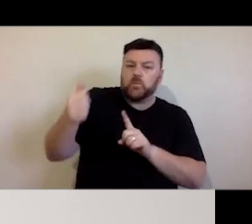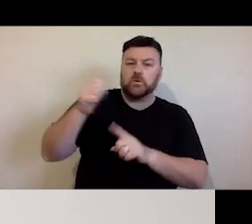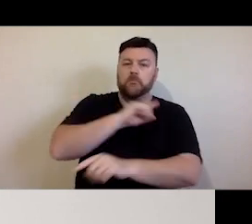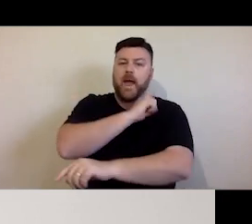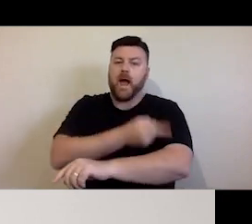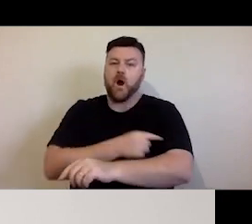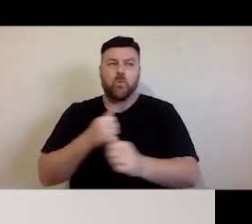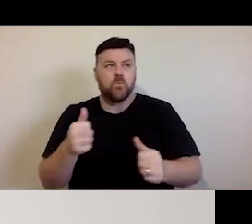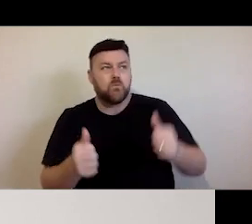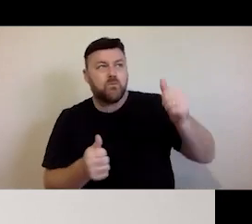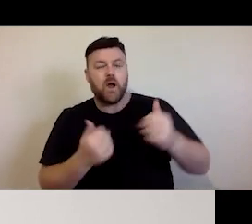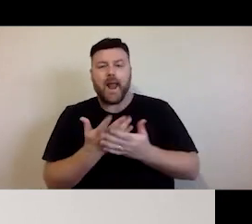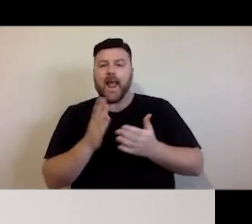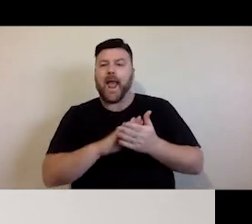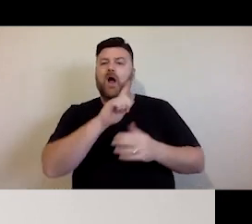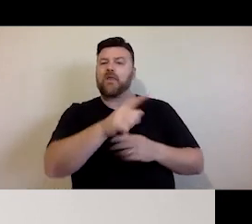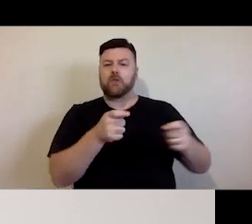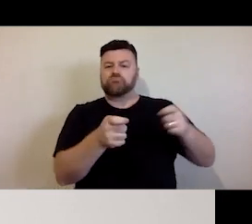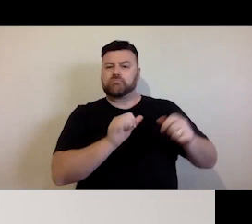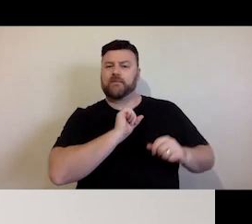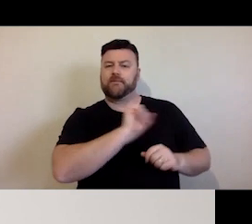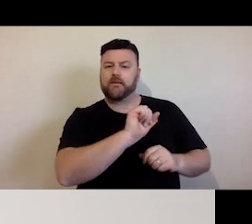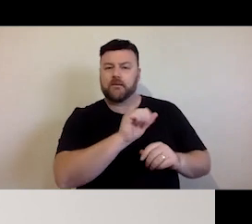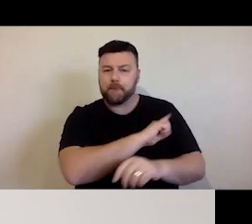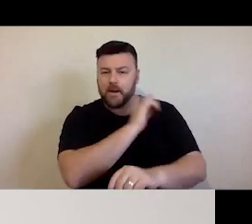We will also need to work together to become more aware of our